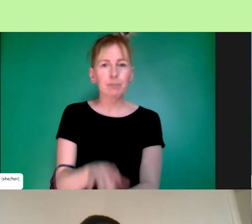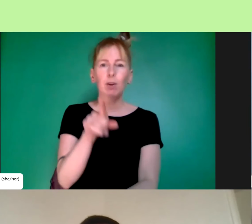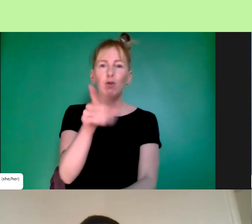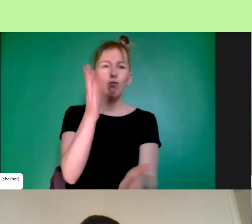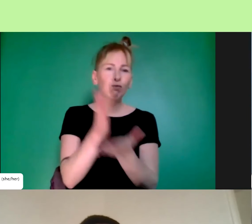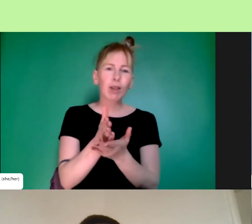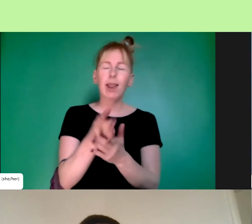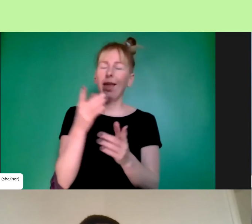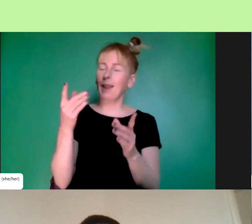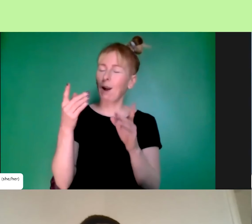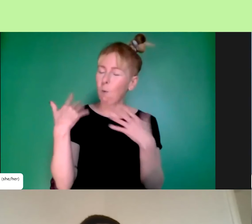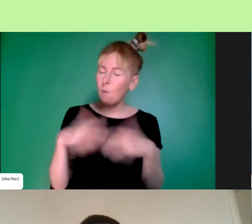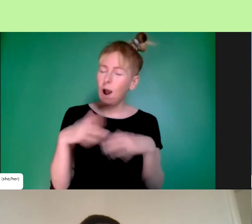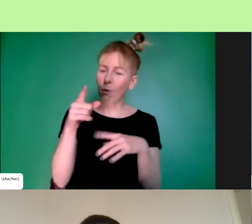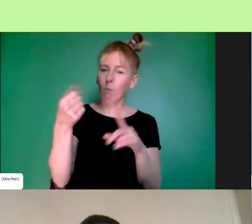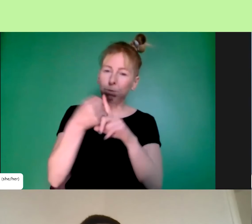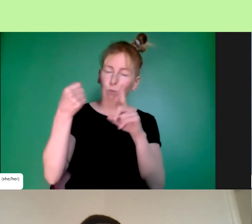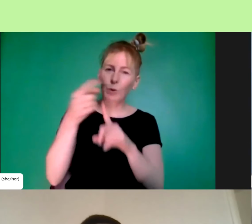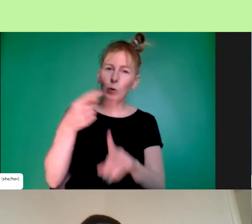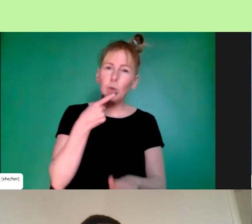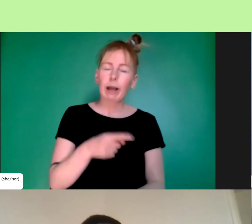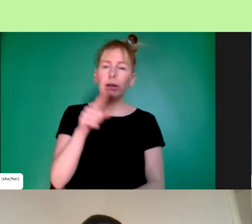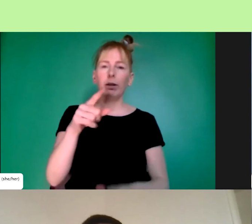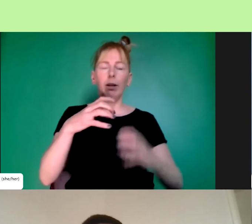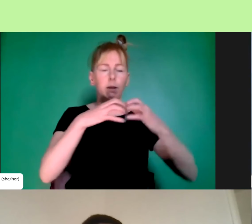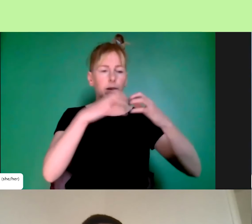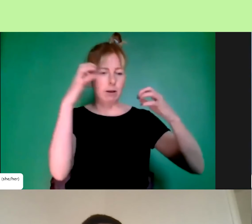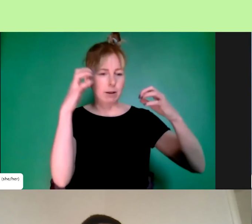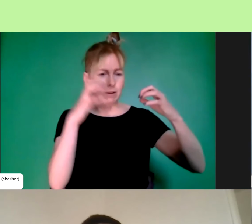decolonization it's kind of almost as if I think of it as